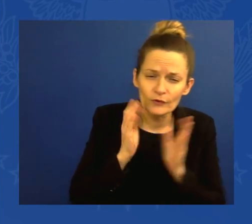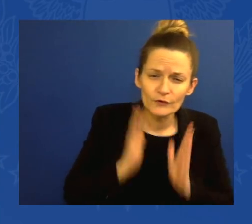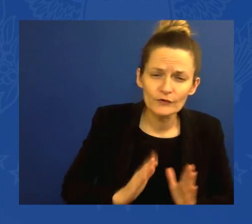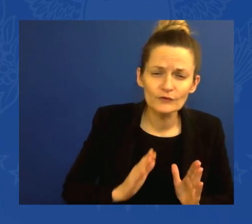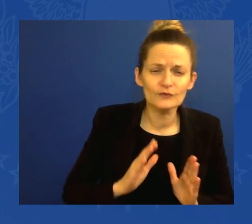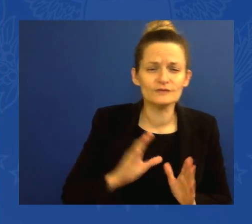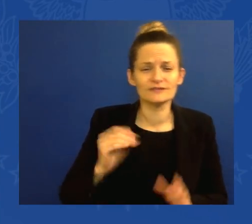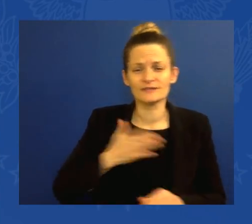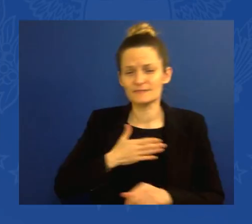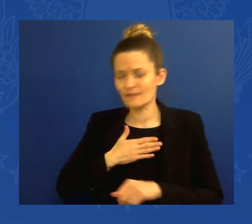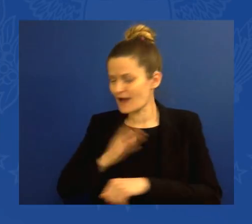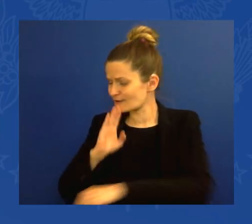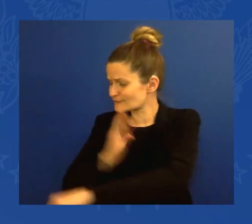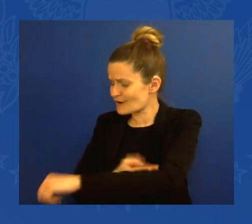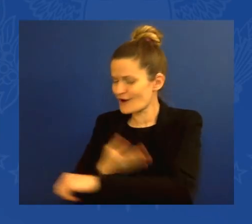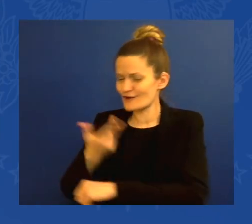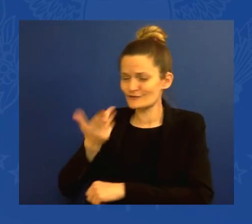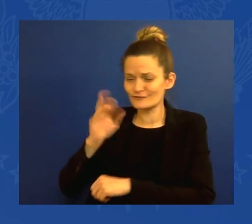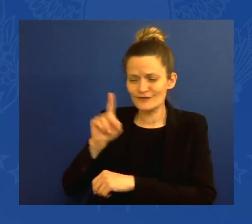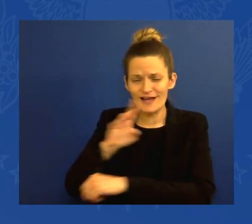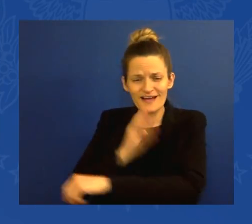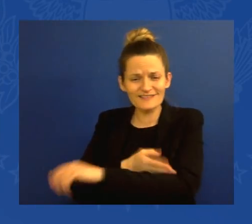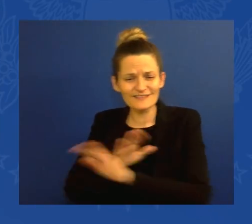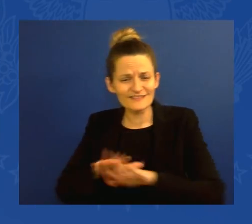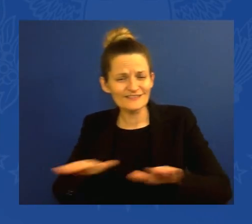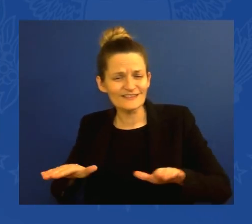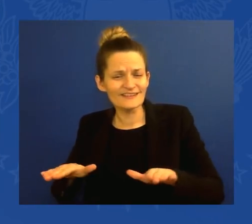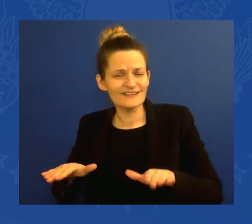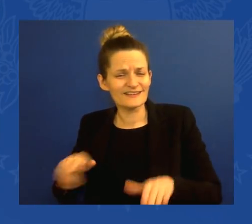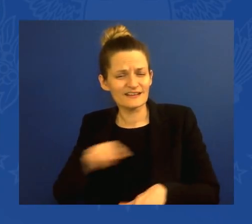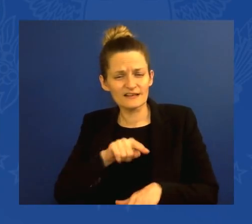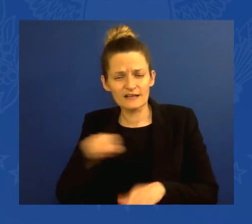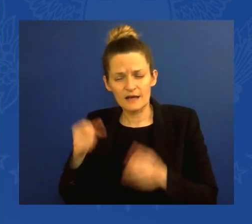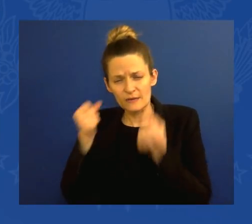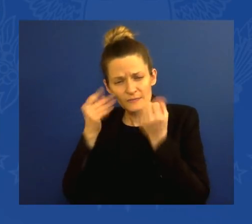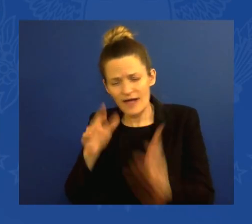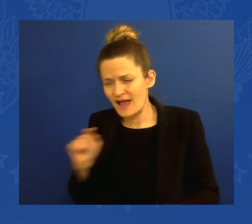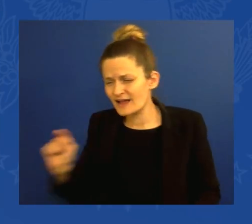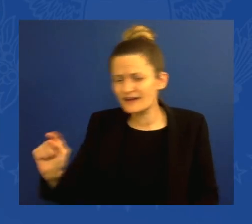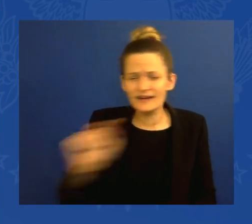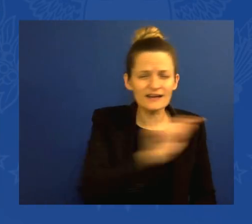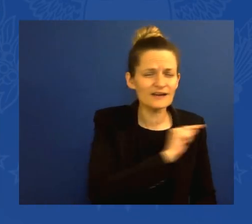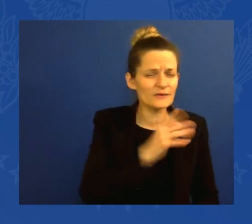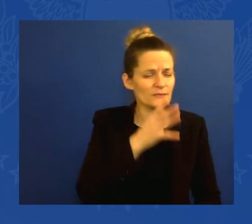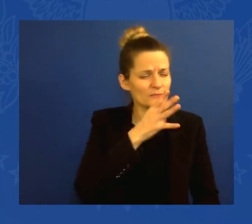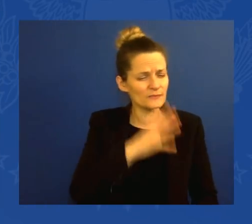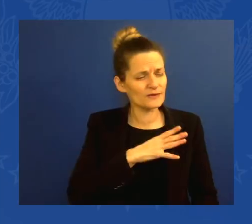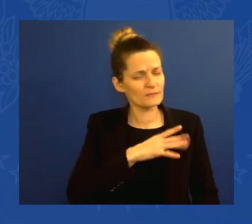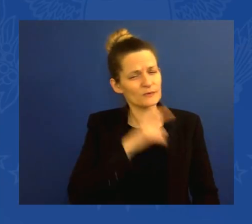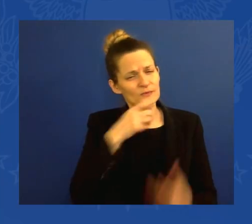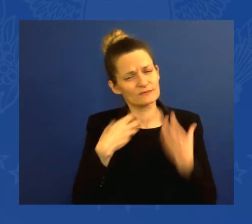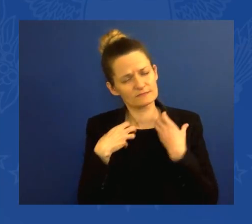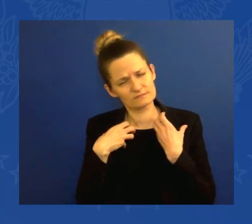and with gratitude for the bravery of so many women who, by speaking out, have made the workplace fairer and safer for others,